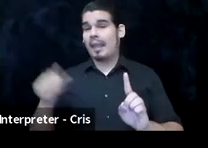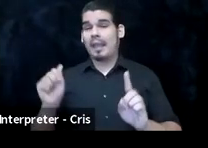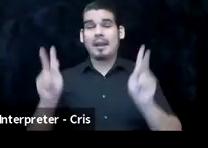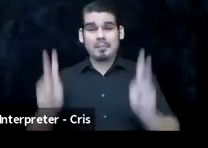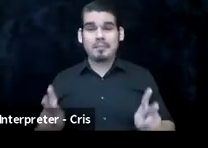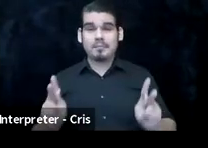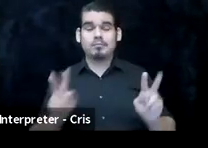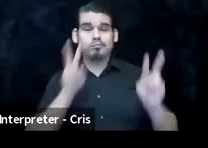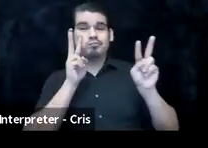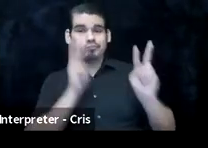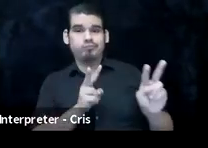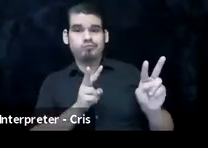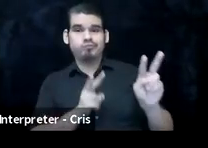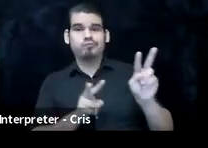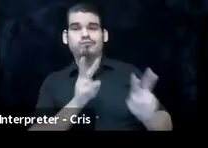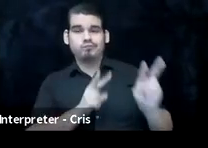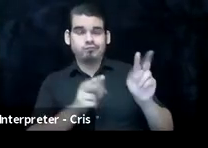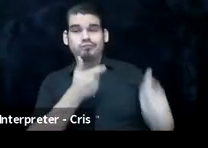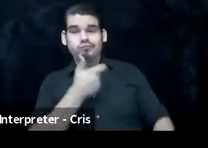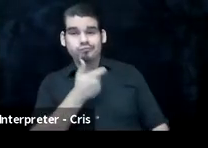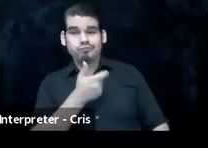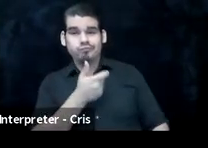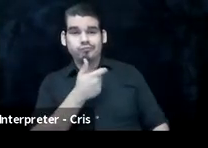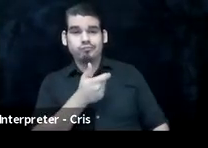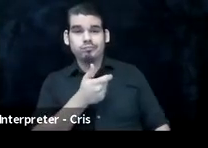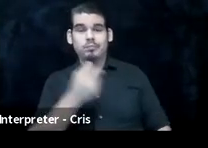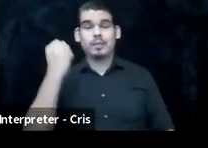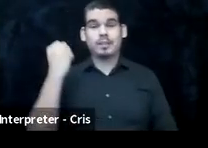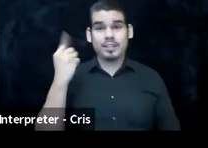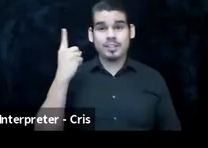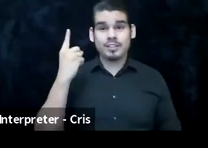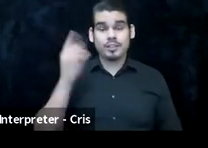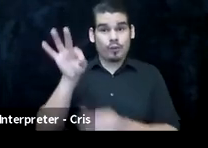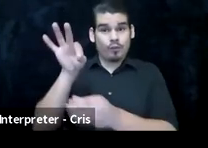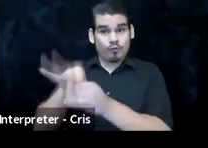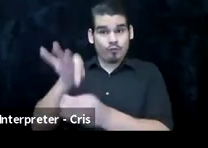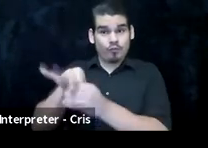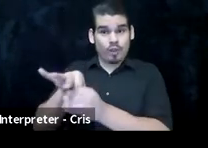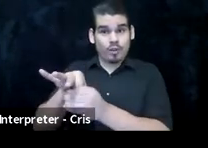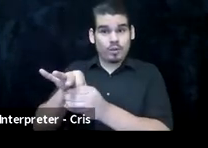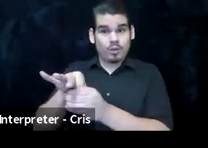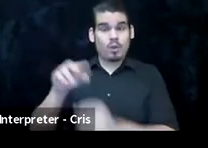Katherine Squire: But in order to vote, you must be registered delegate so only the delegates are the ones who really have the power to vote.